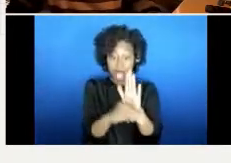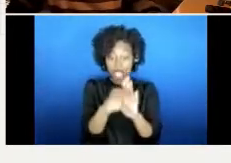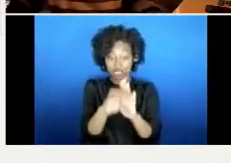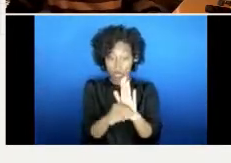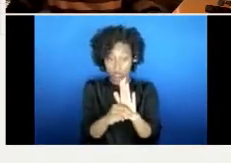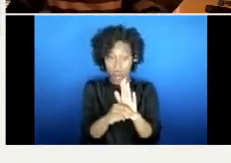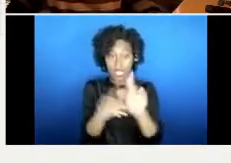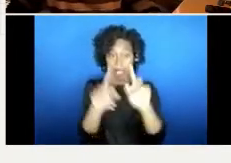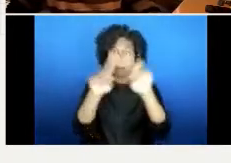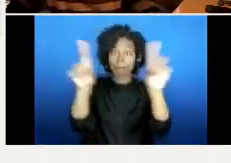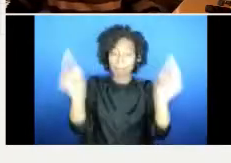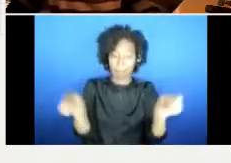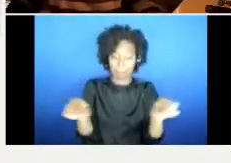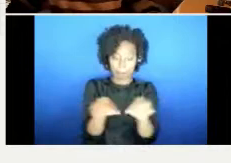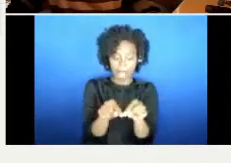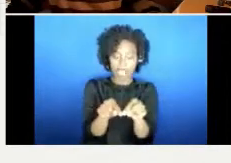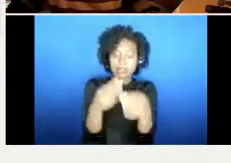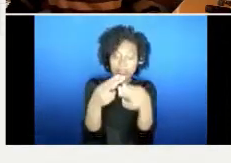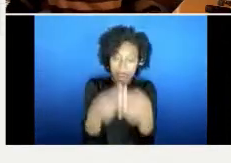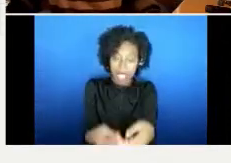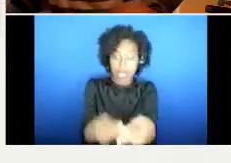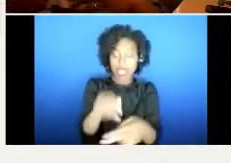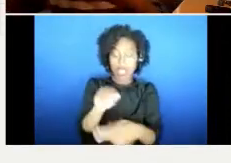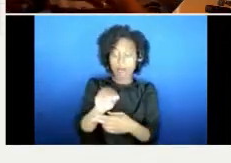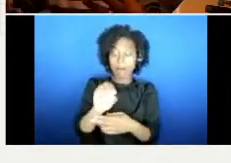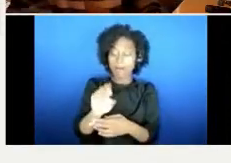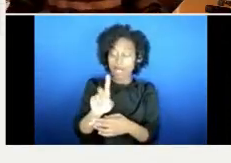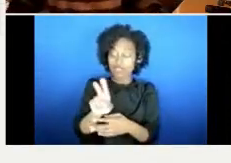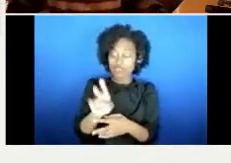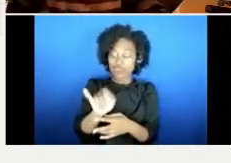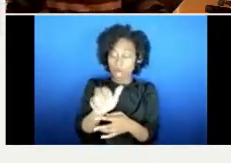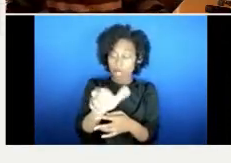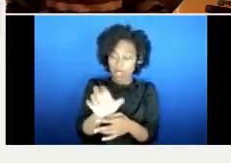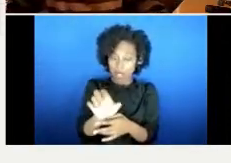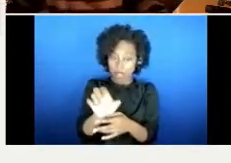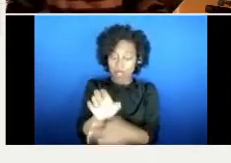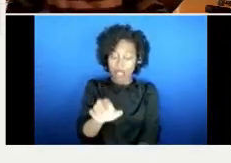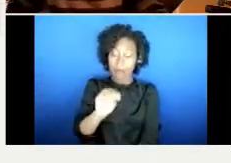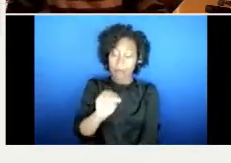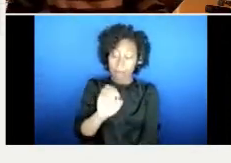this is a module, and within the module you update your contents. The first thing to do